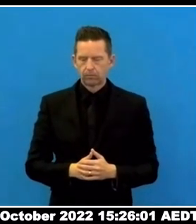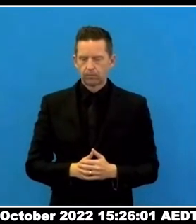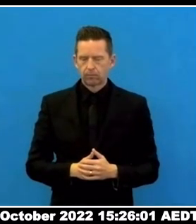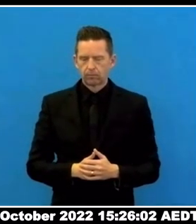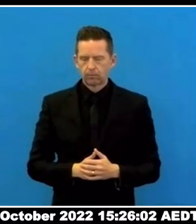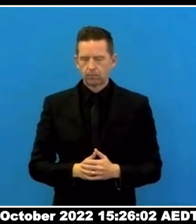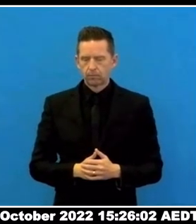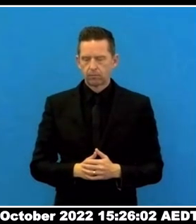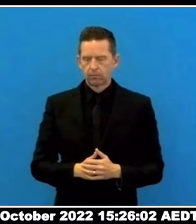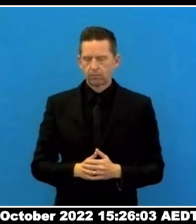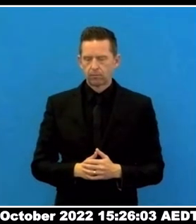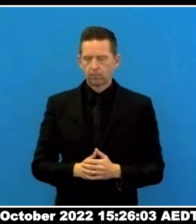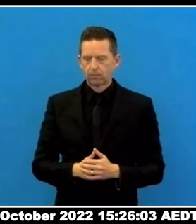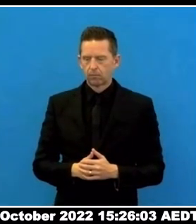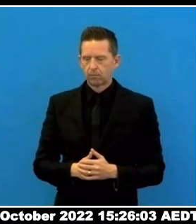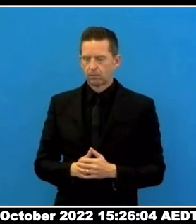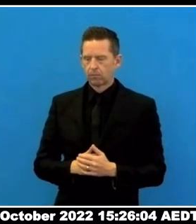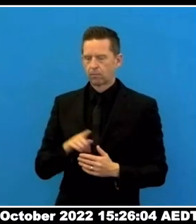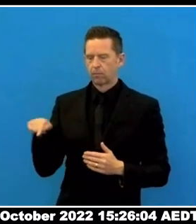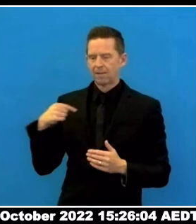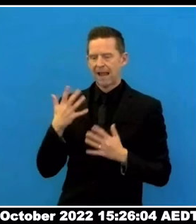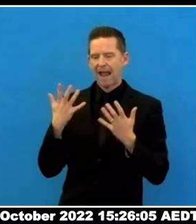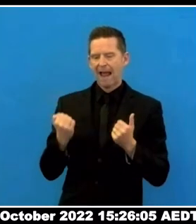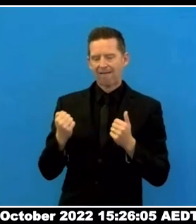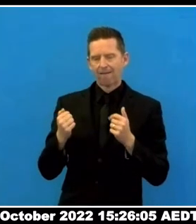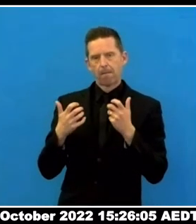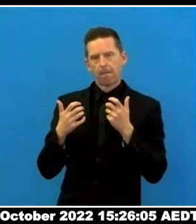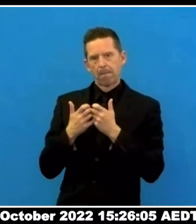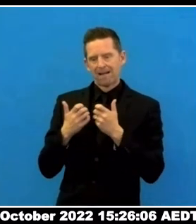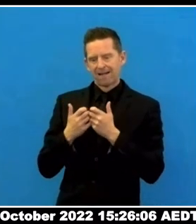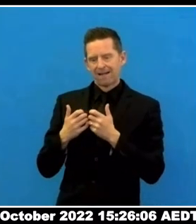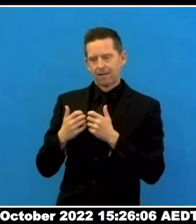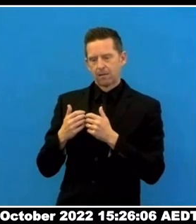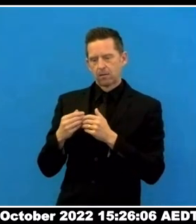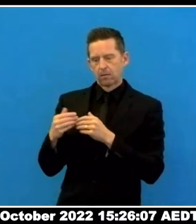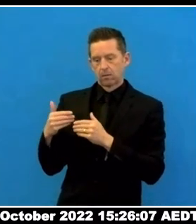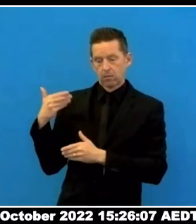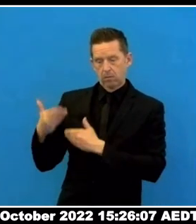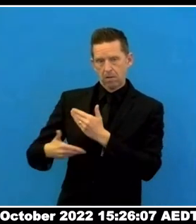that have the disability disorder, and all needing difficulty on June.